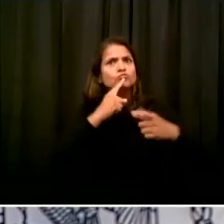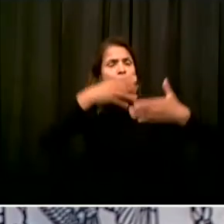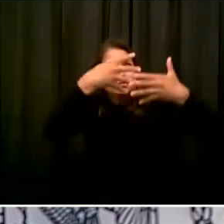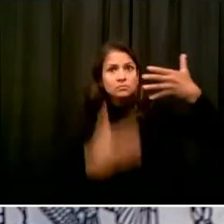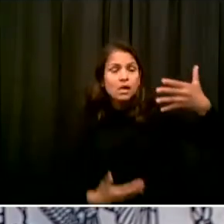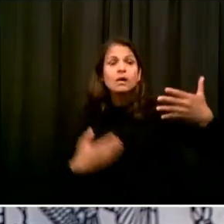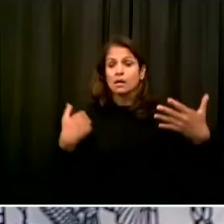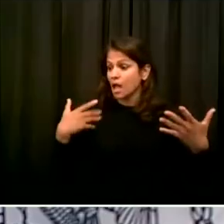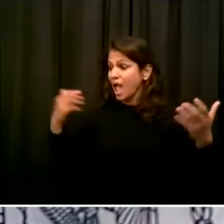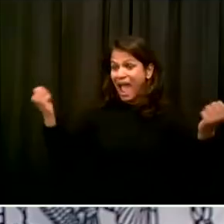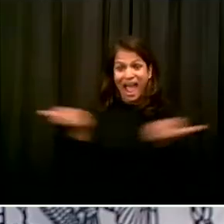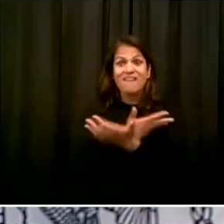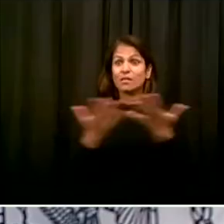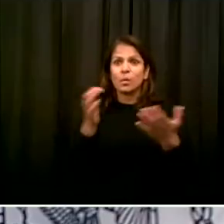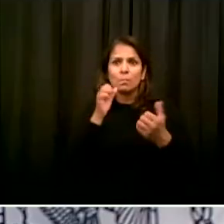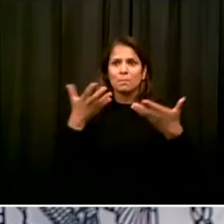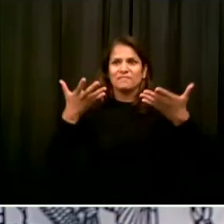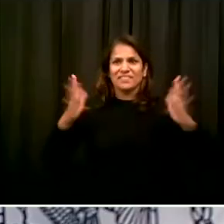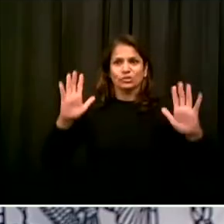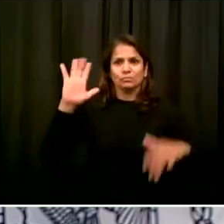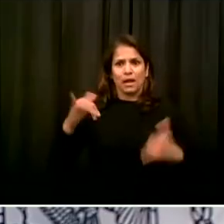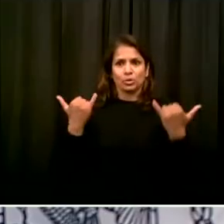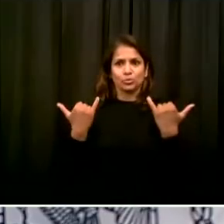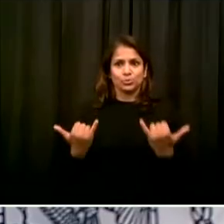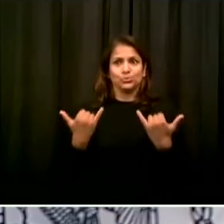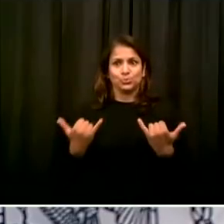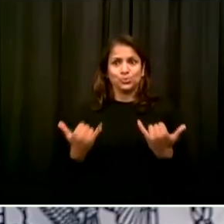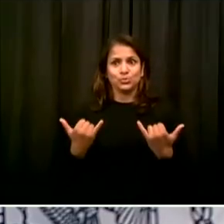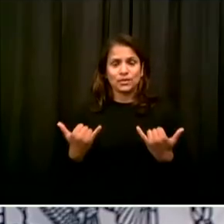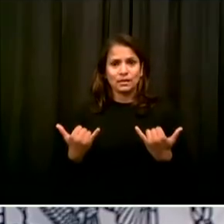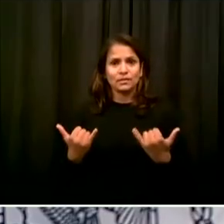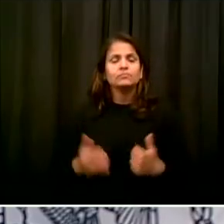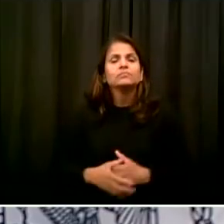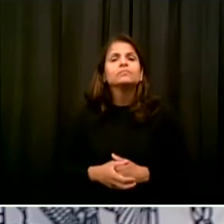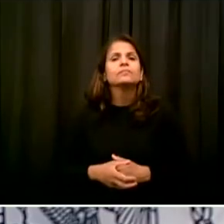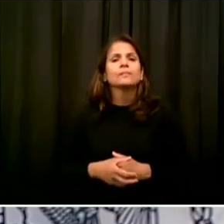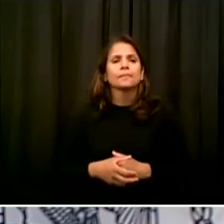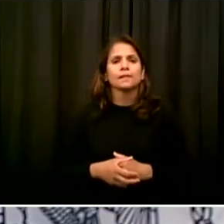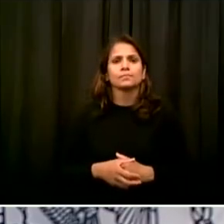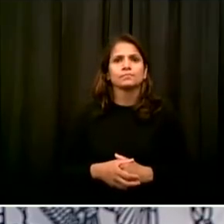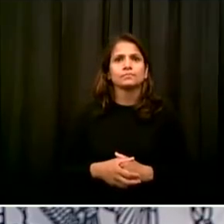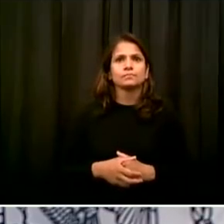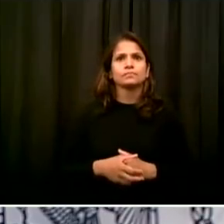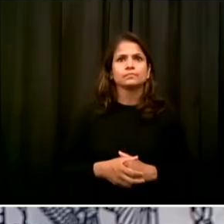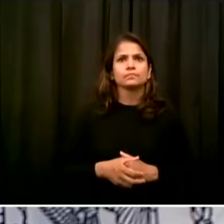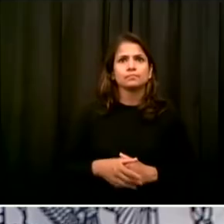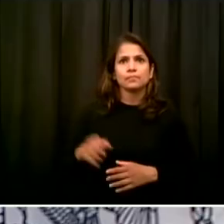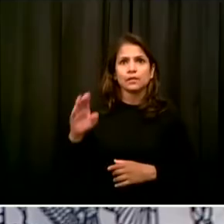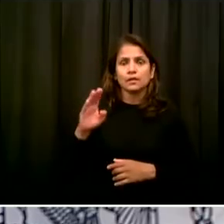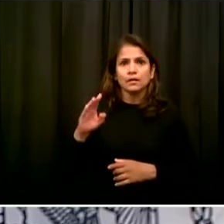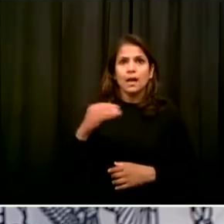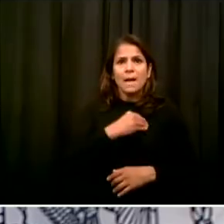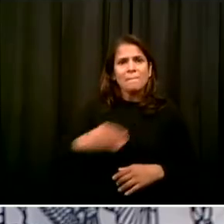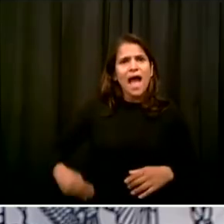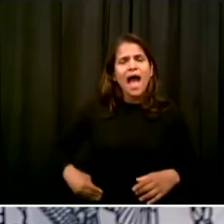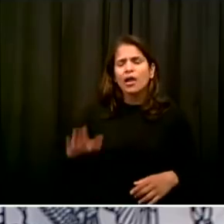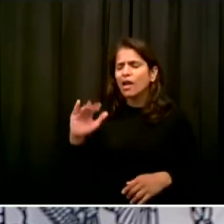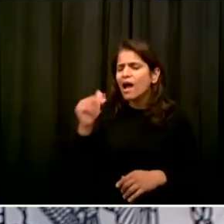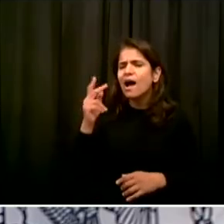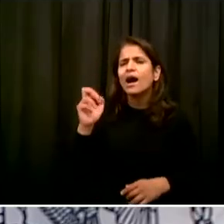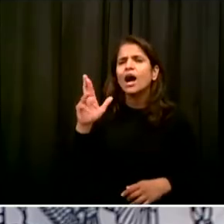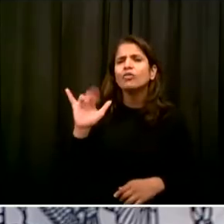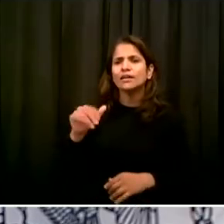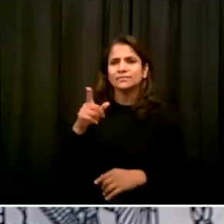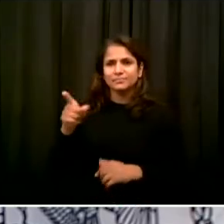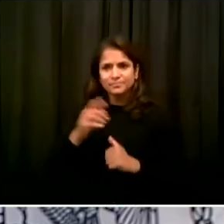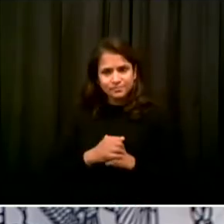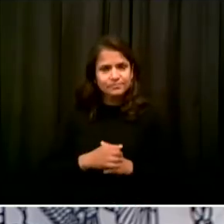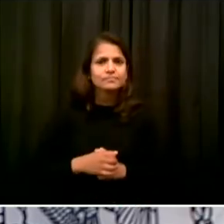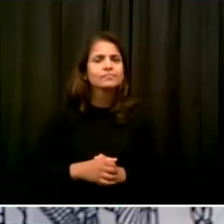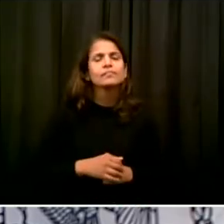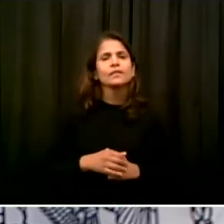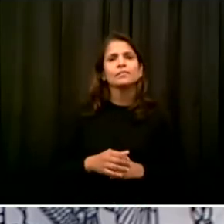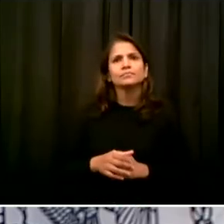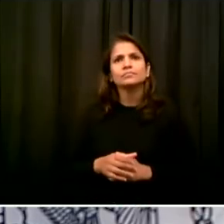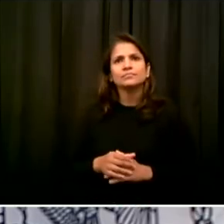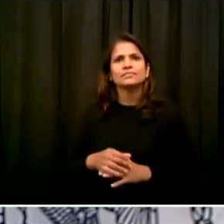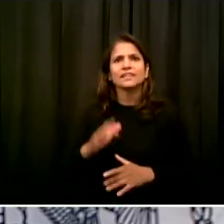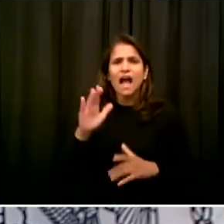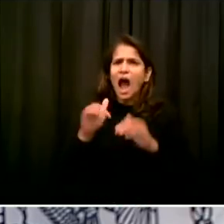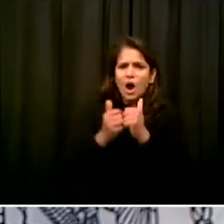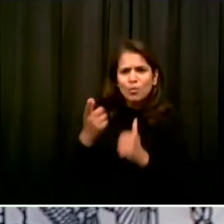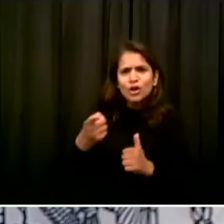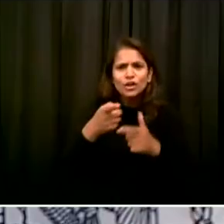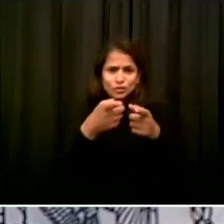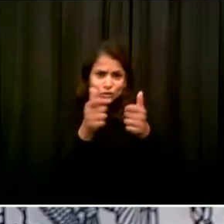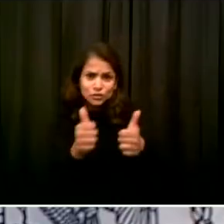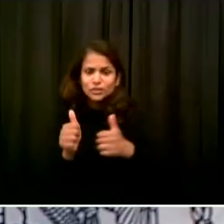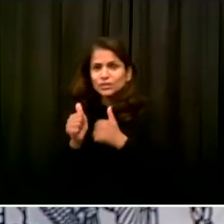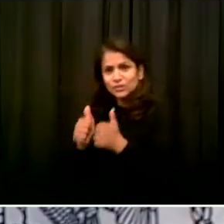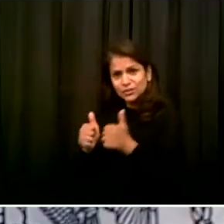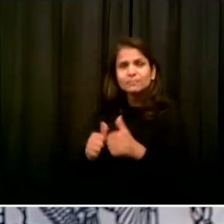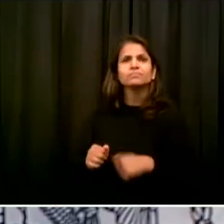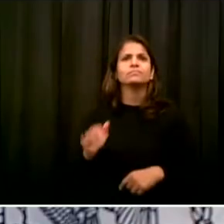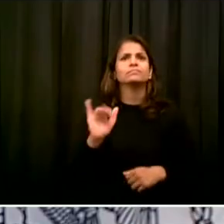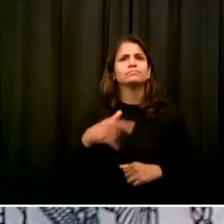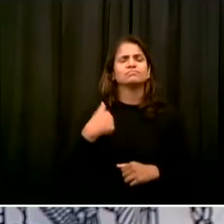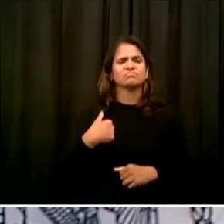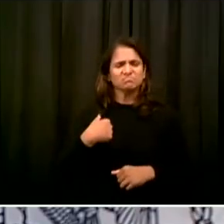FOR THAT.